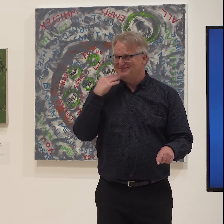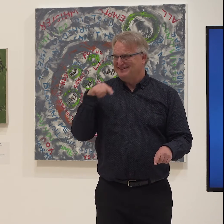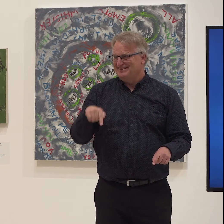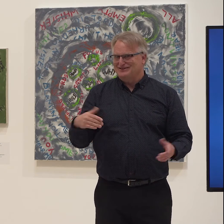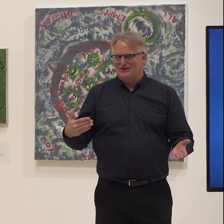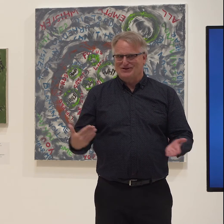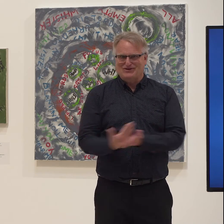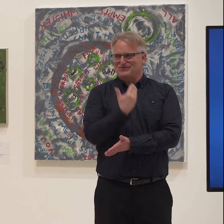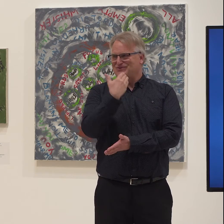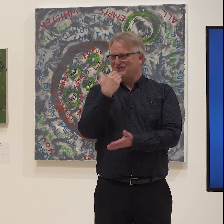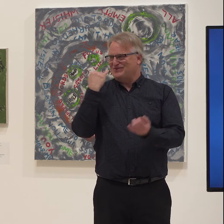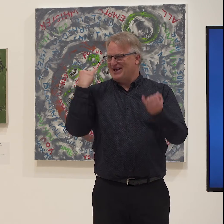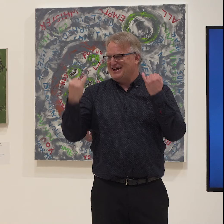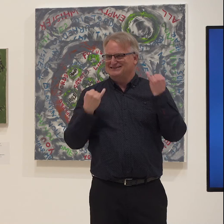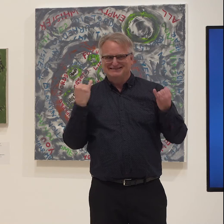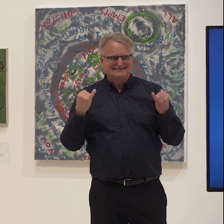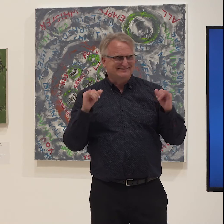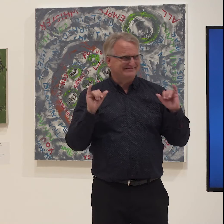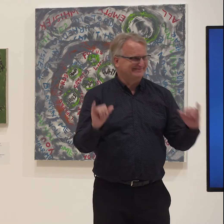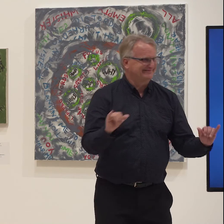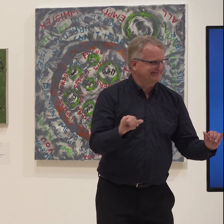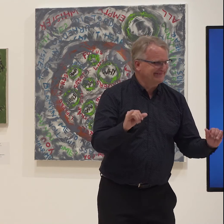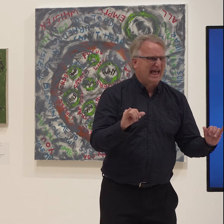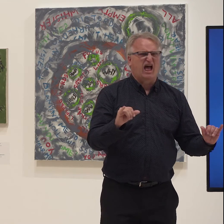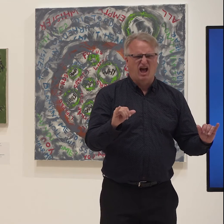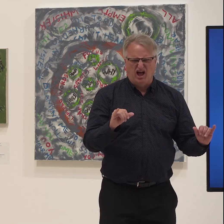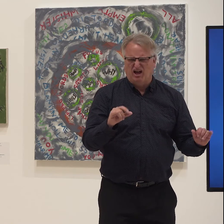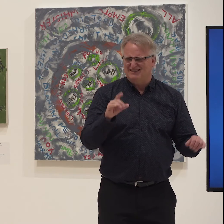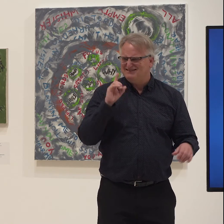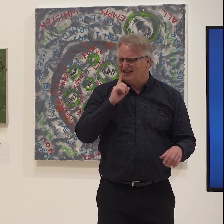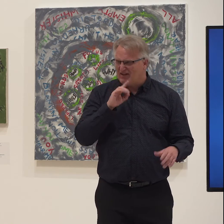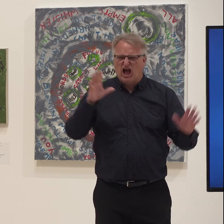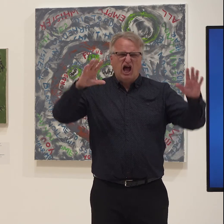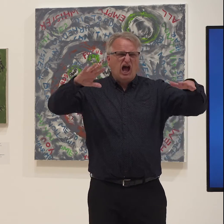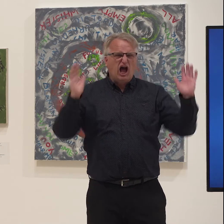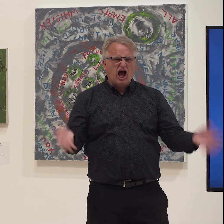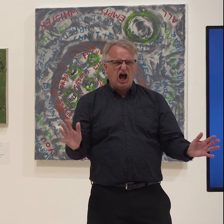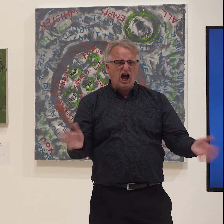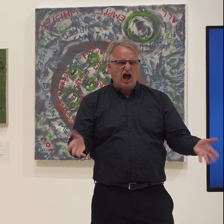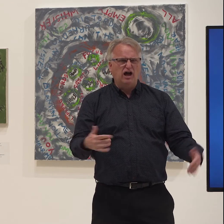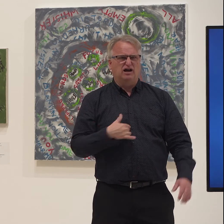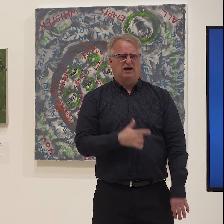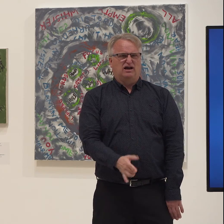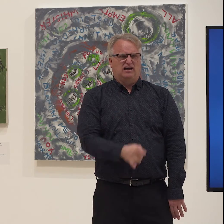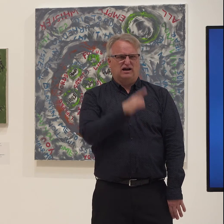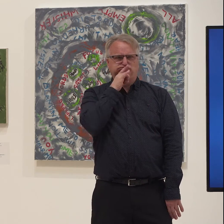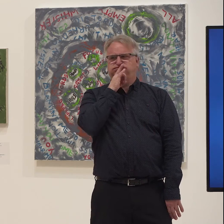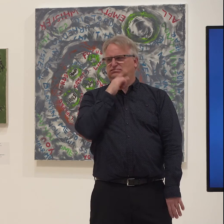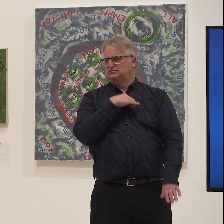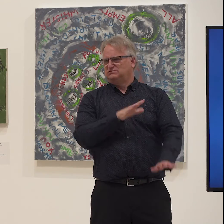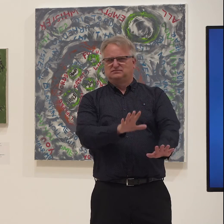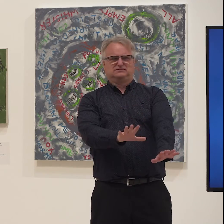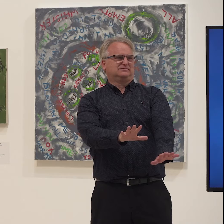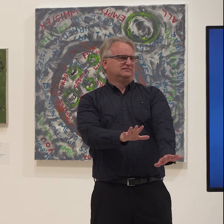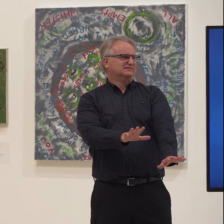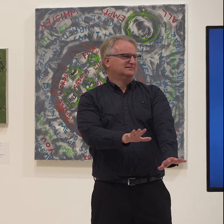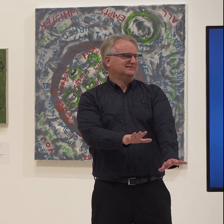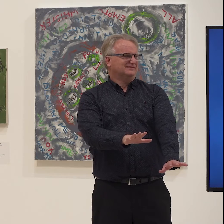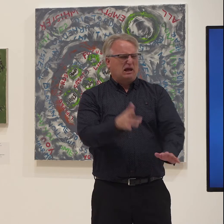This is new. This is a new idea. And, so it may be fodder for great conversation, right?